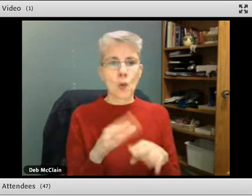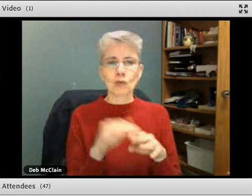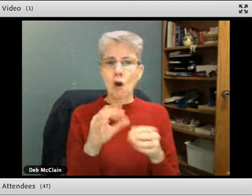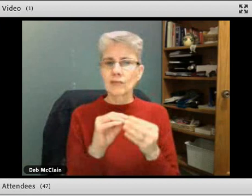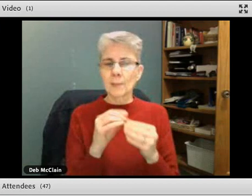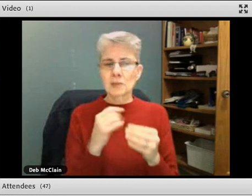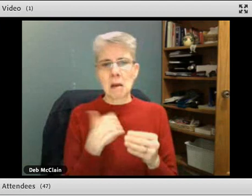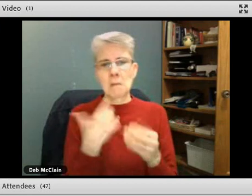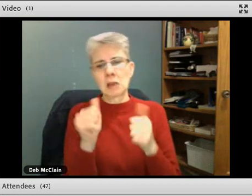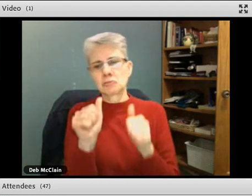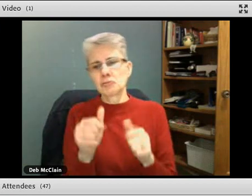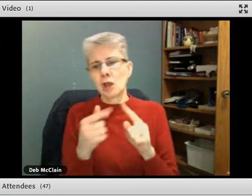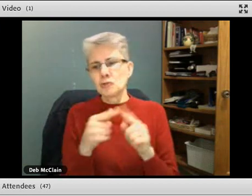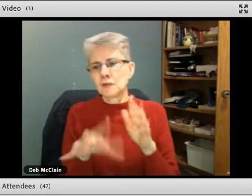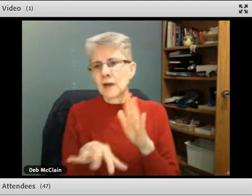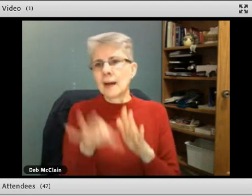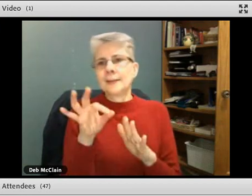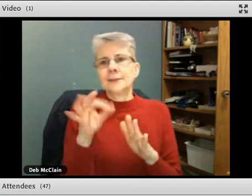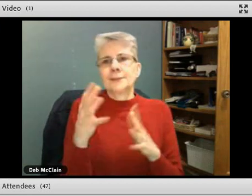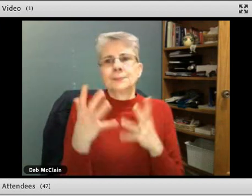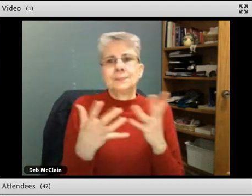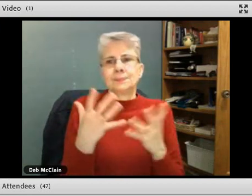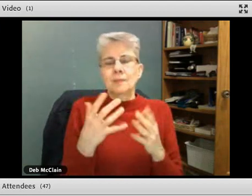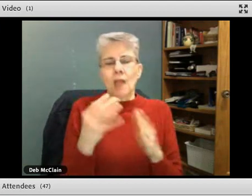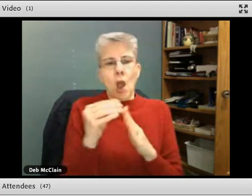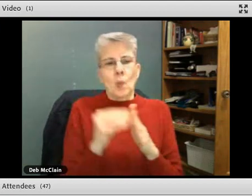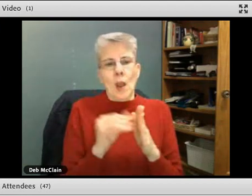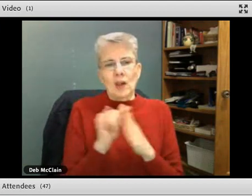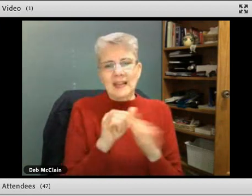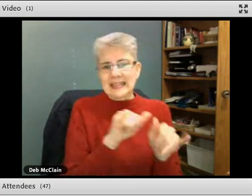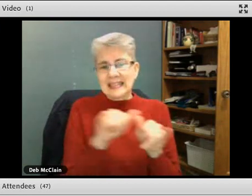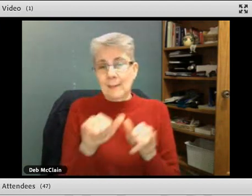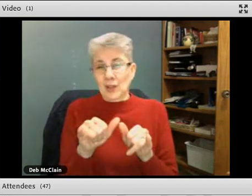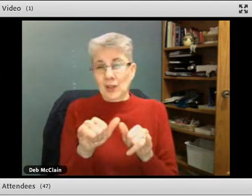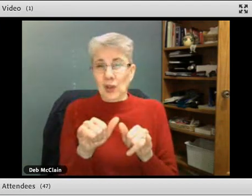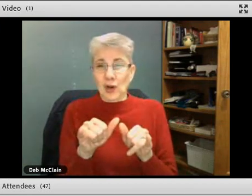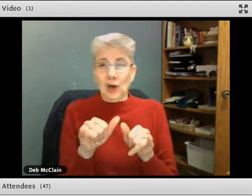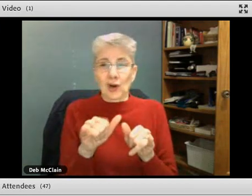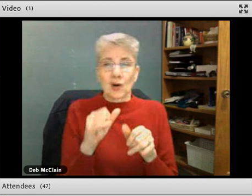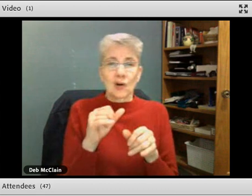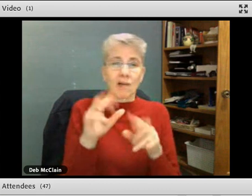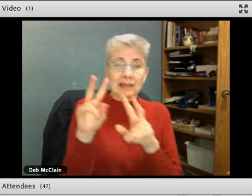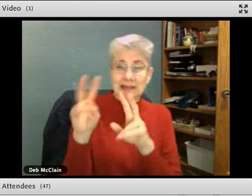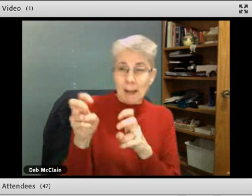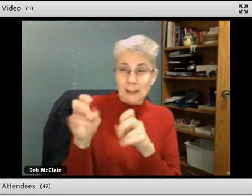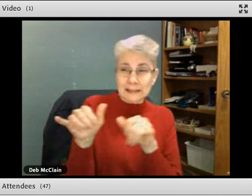that is similar, on a similar topic or in a similar format, to see how the Library of Congress has treated it.